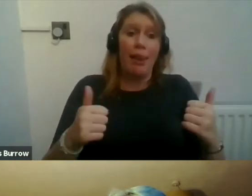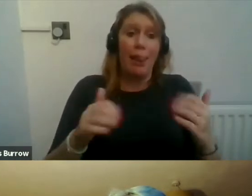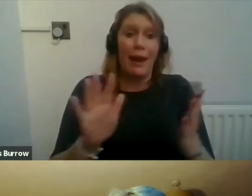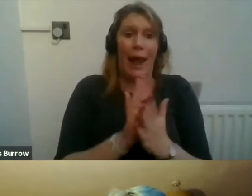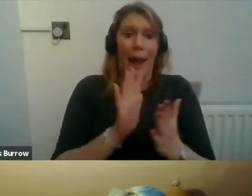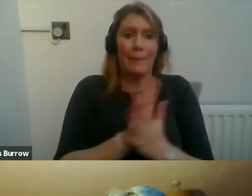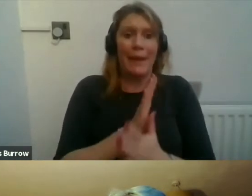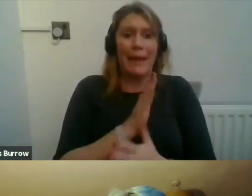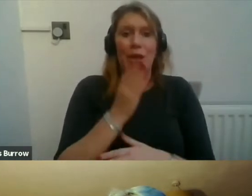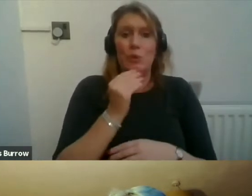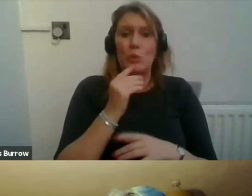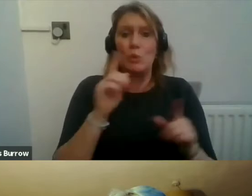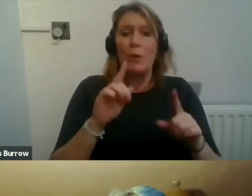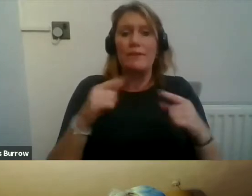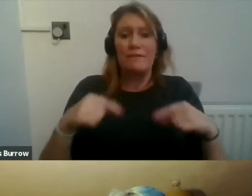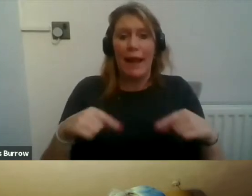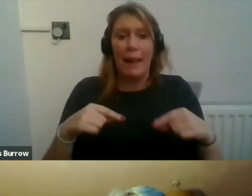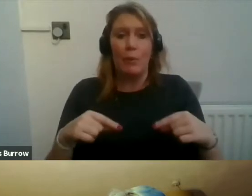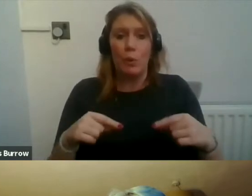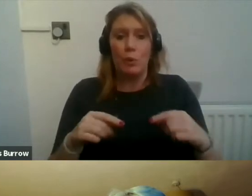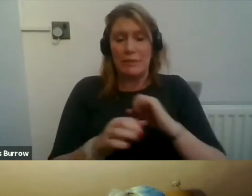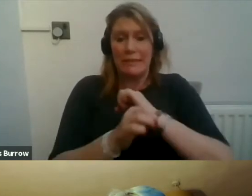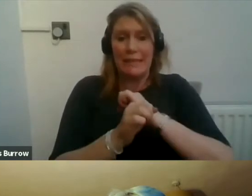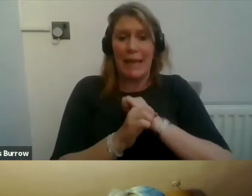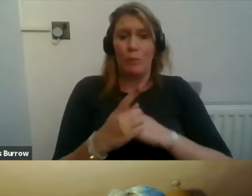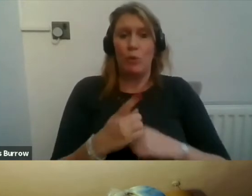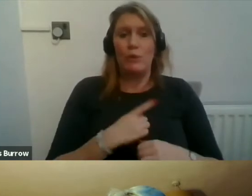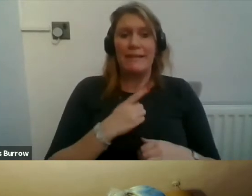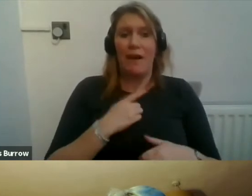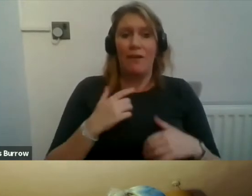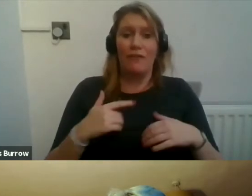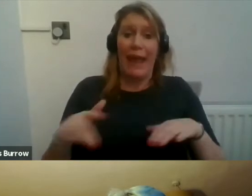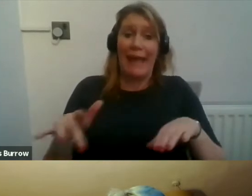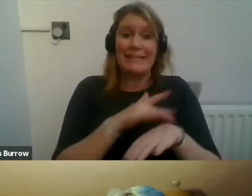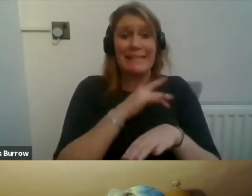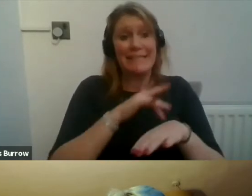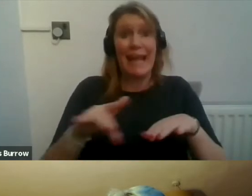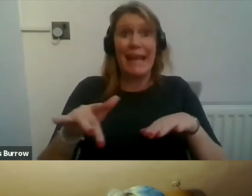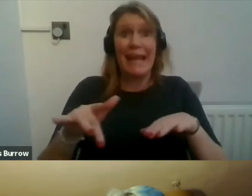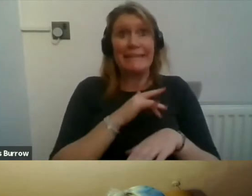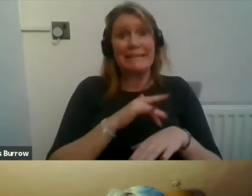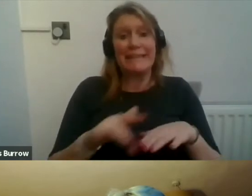available to keep yourself entertained and maybe think about doing something